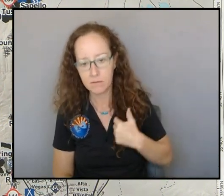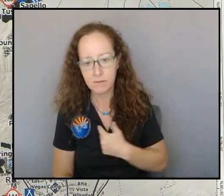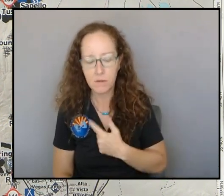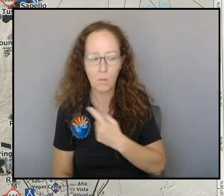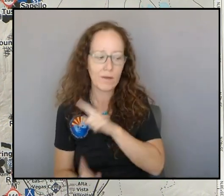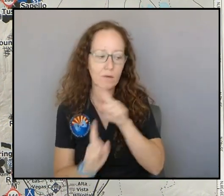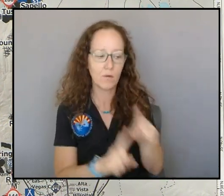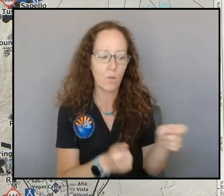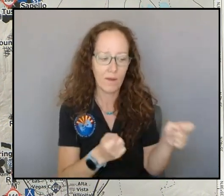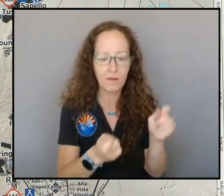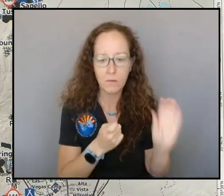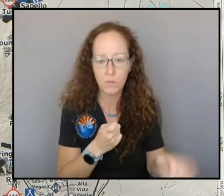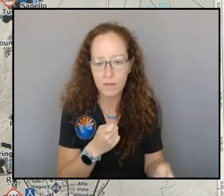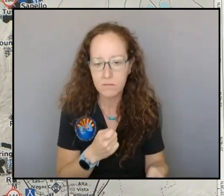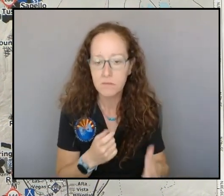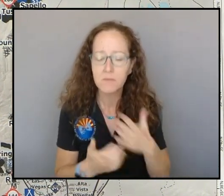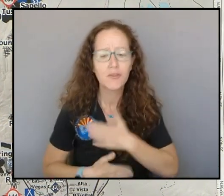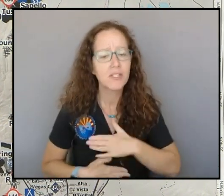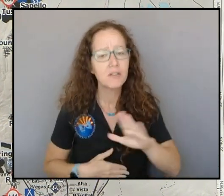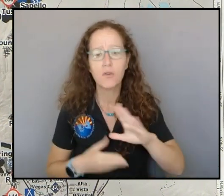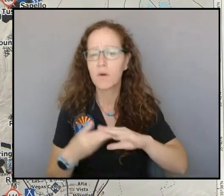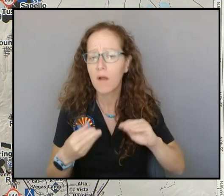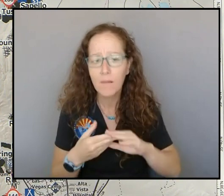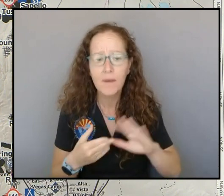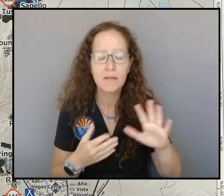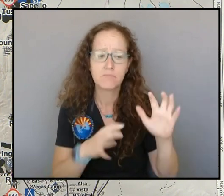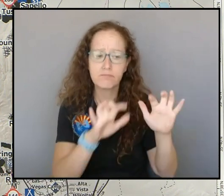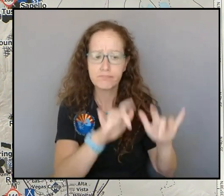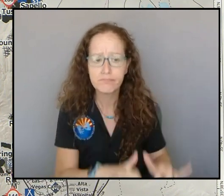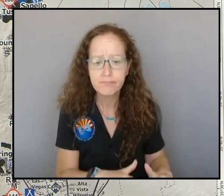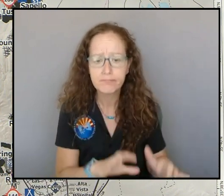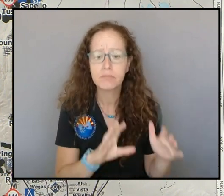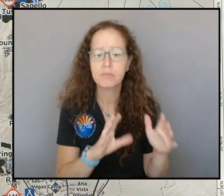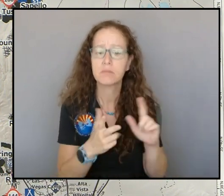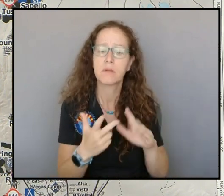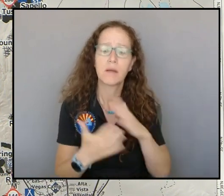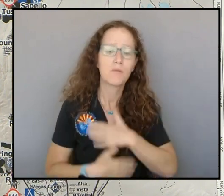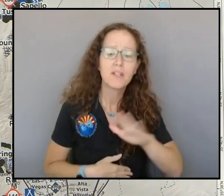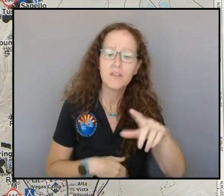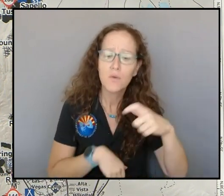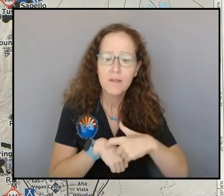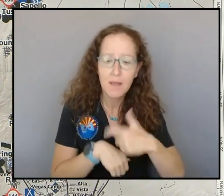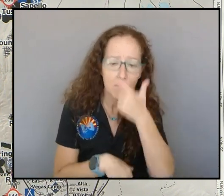comments. We appreciate your time and continue to provide us